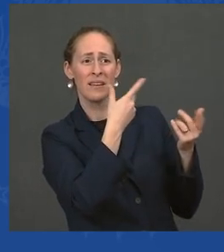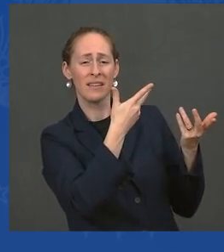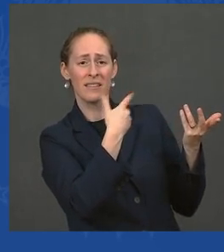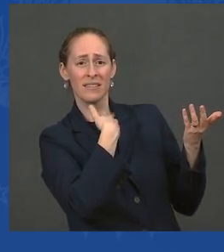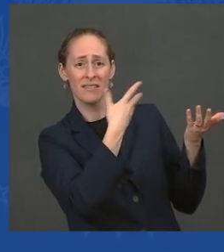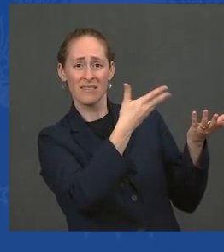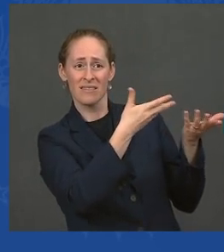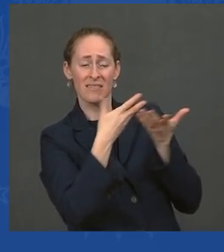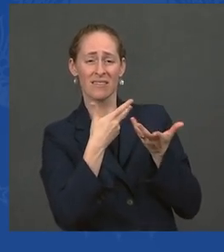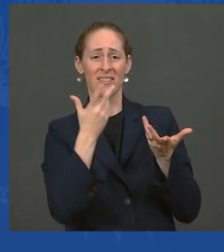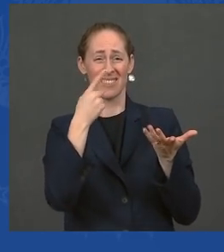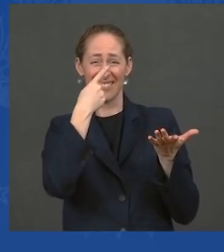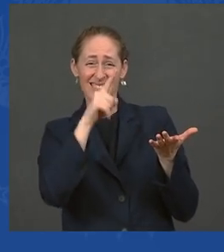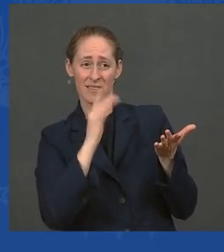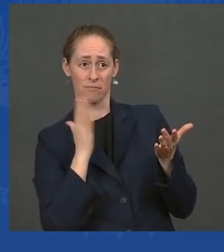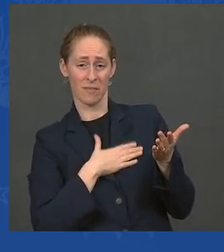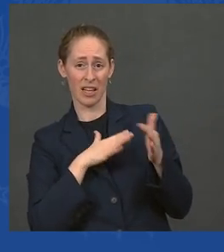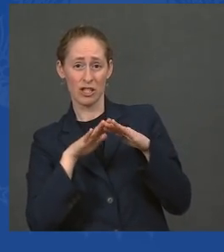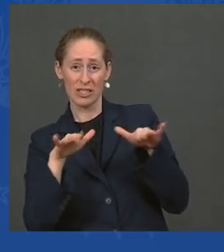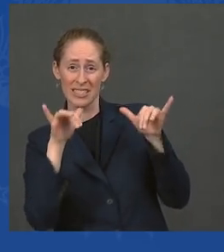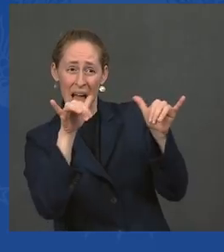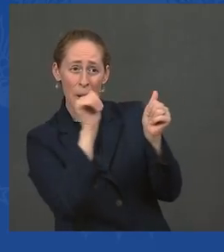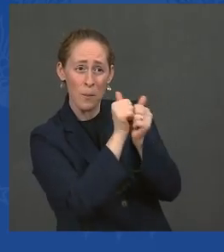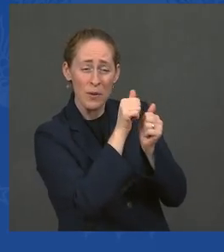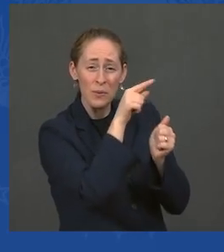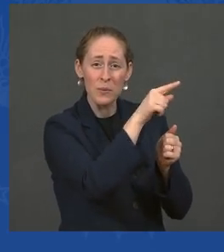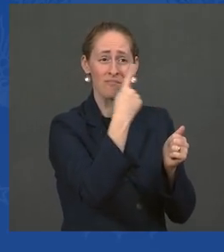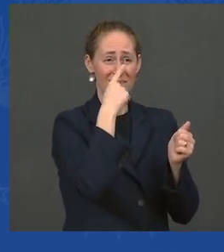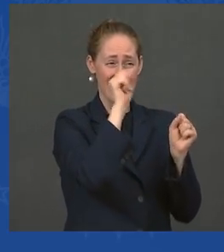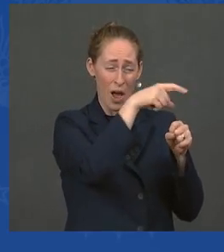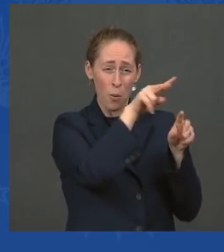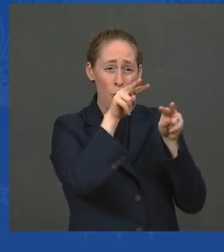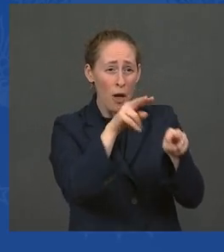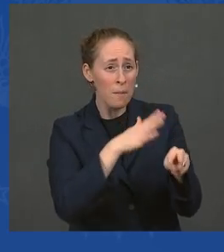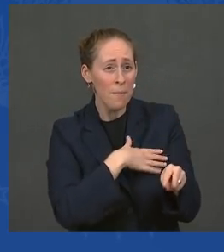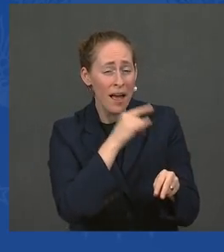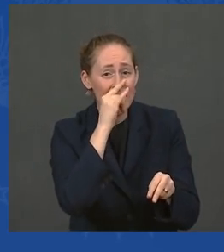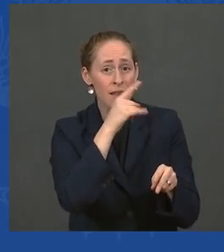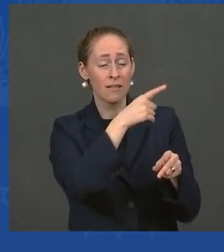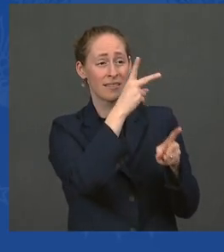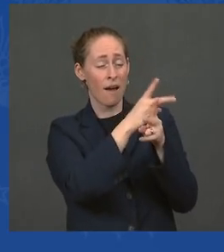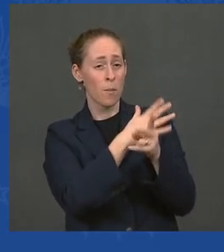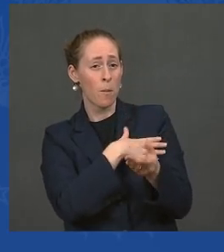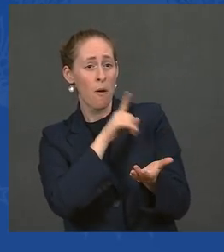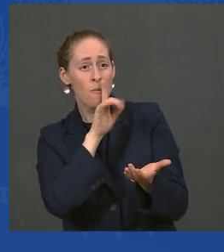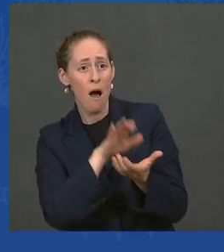But I'll be back every weekend. But I promise I'll make it up." That's a hard thing for a proud man or woman to do.